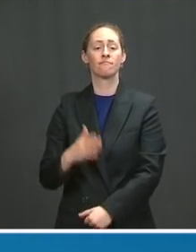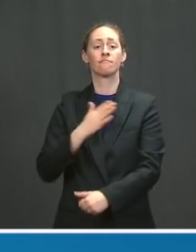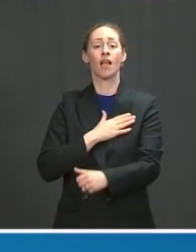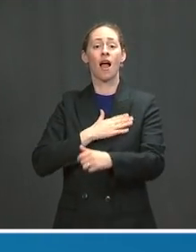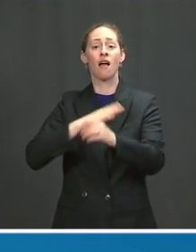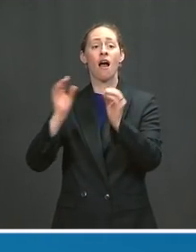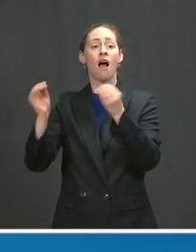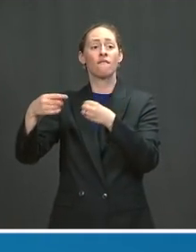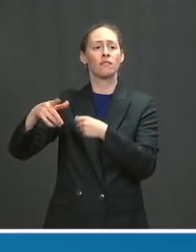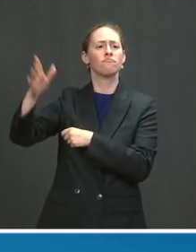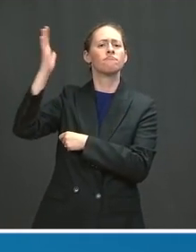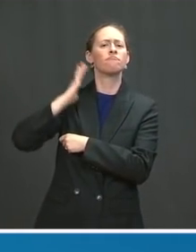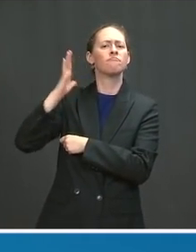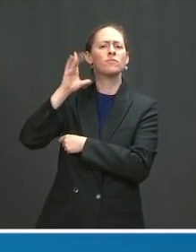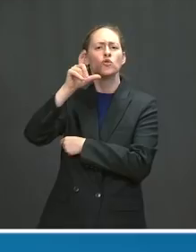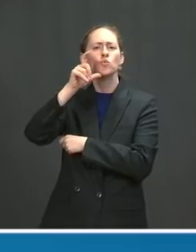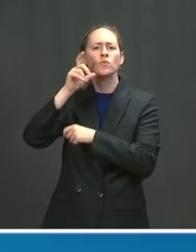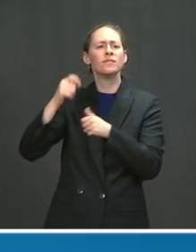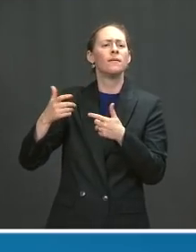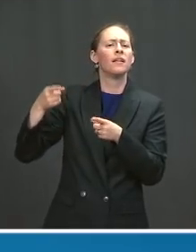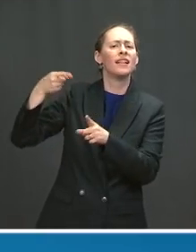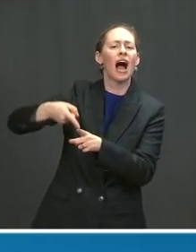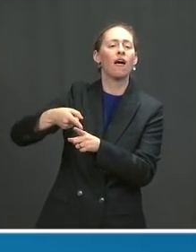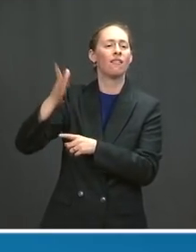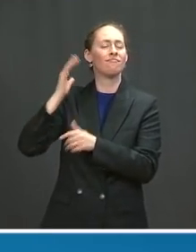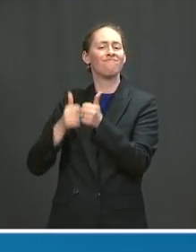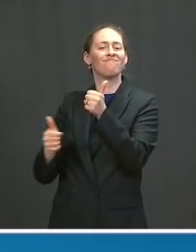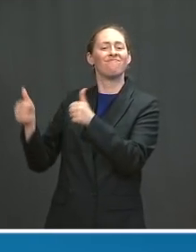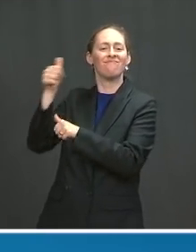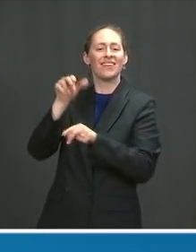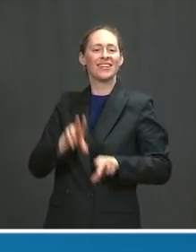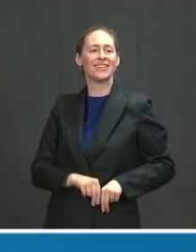and displayed there, I have placed the shoulder boards